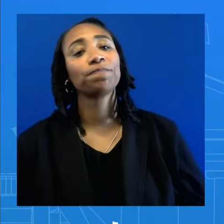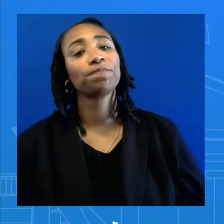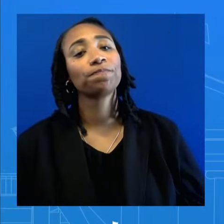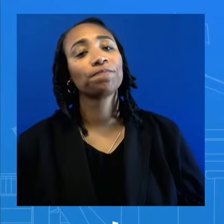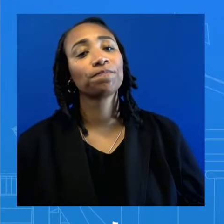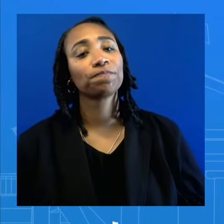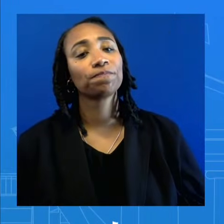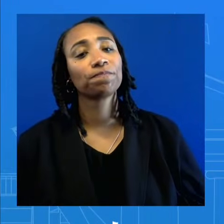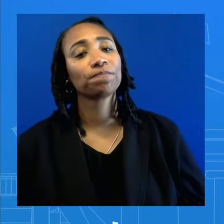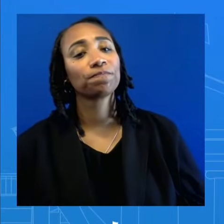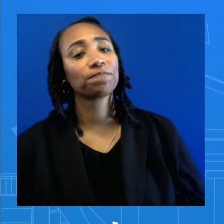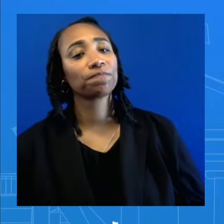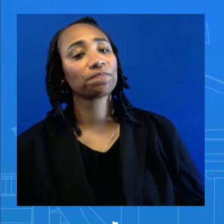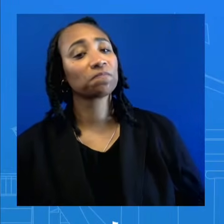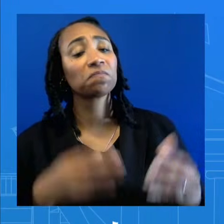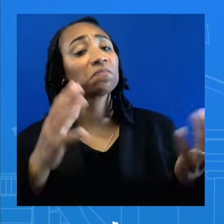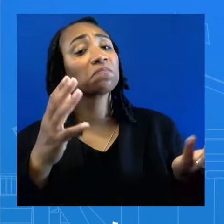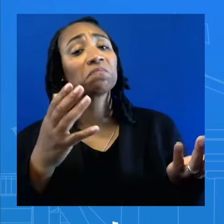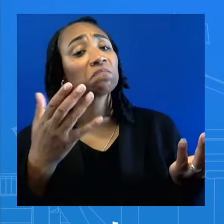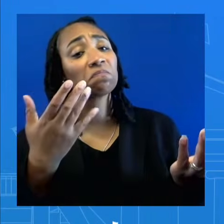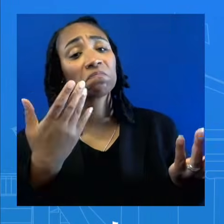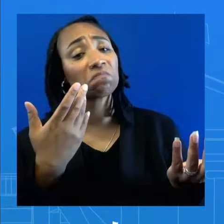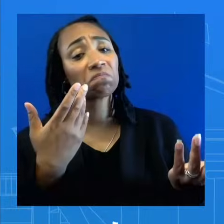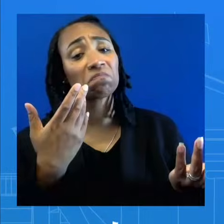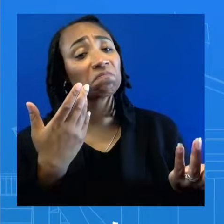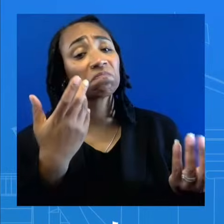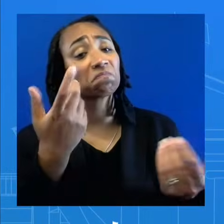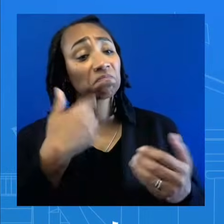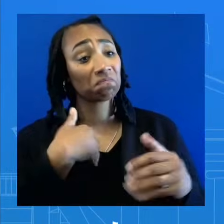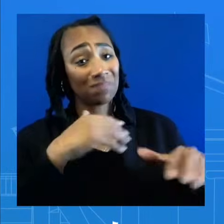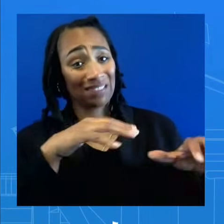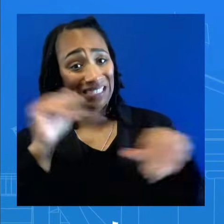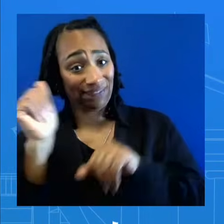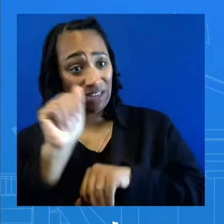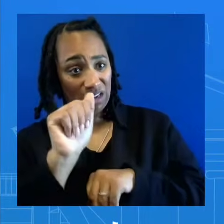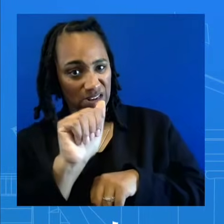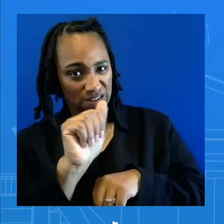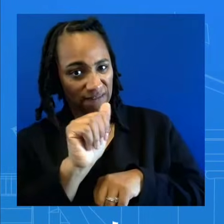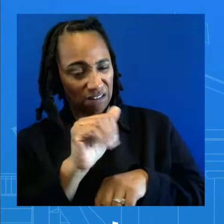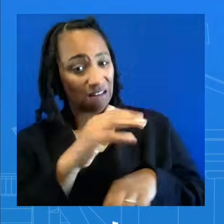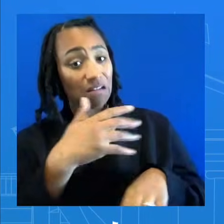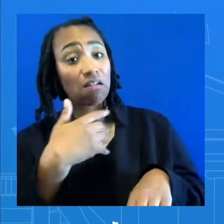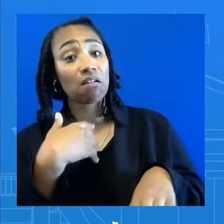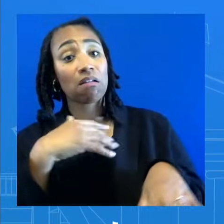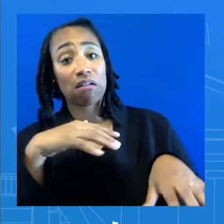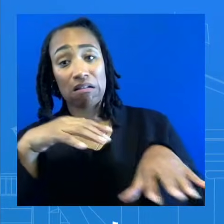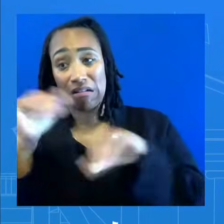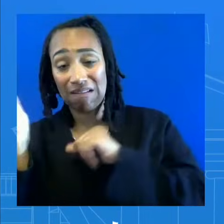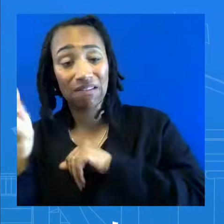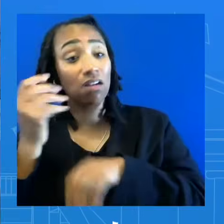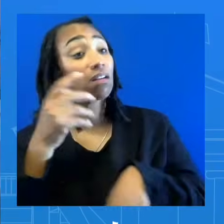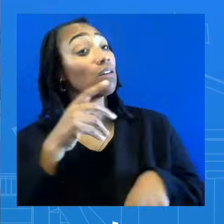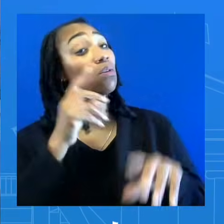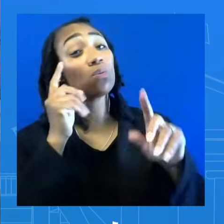and we've proven our ability to do that, including in places like Afghanistan since we left. The Press: And one quick one on Venezuela, if you don't mind, John.